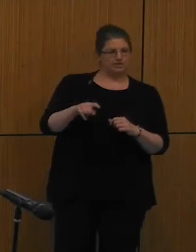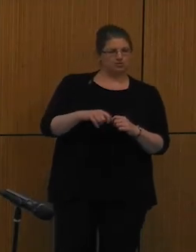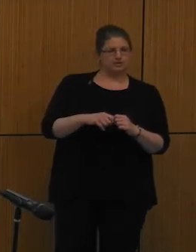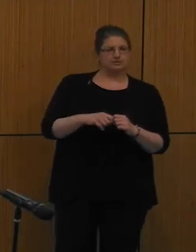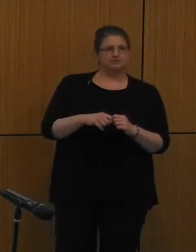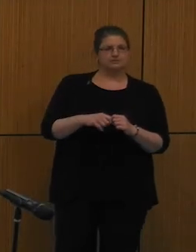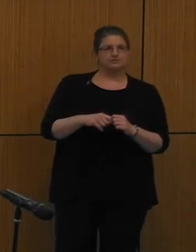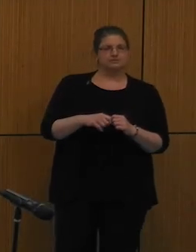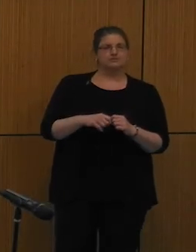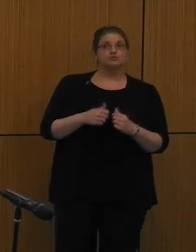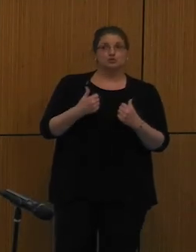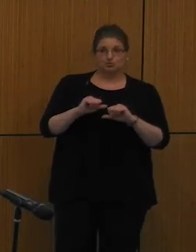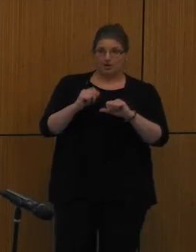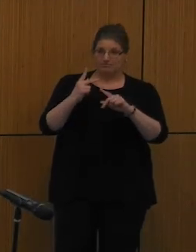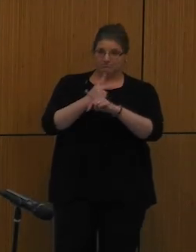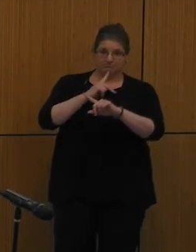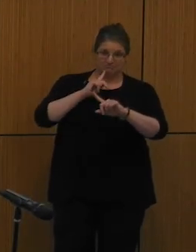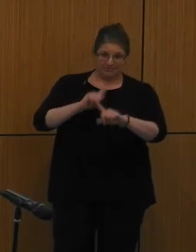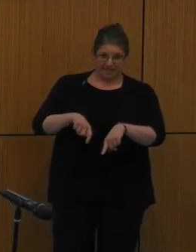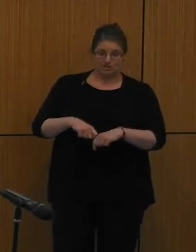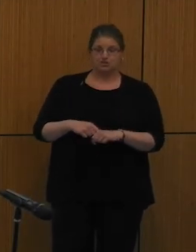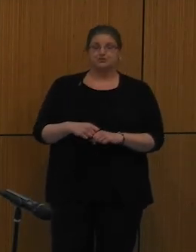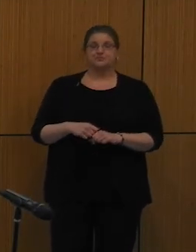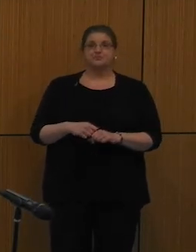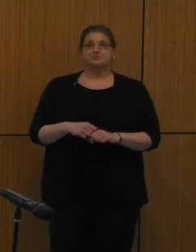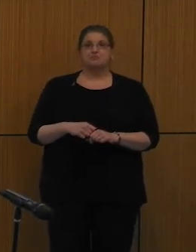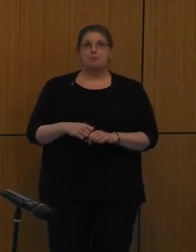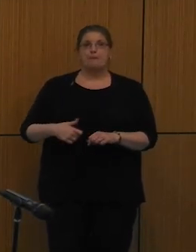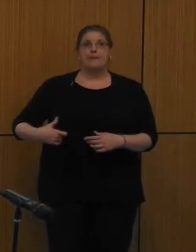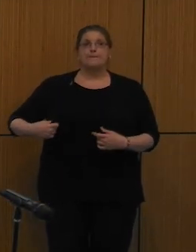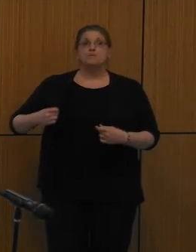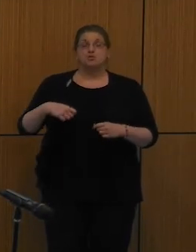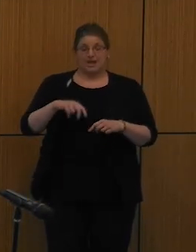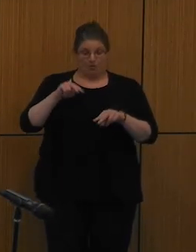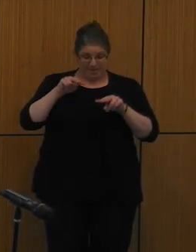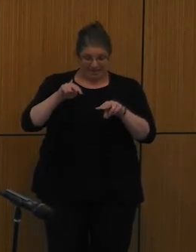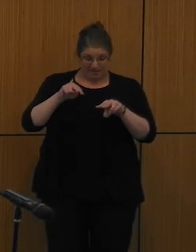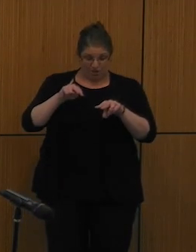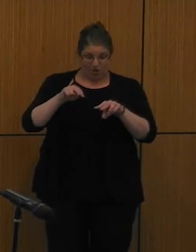to answer is, can we look inside of the vagus nerve and decide